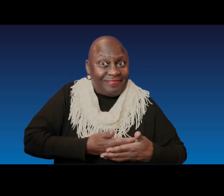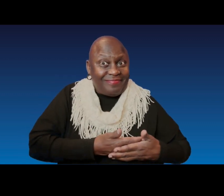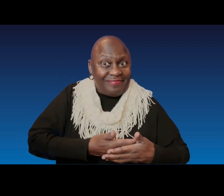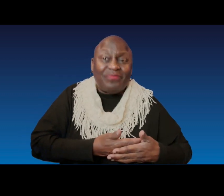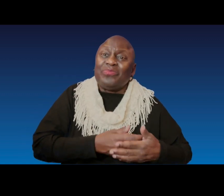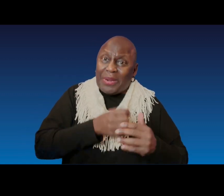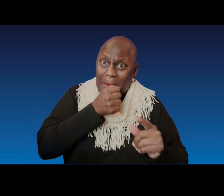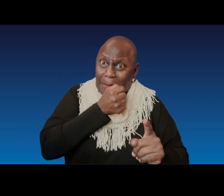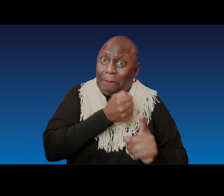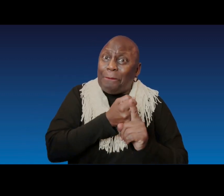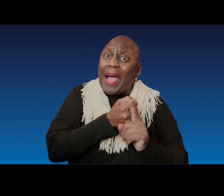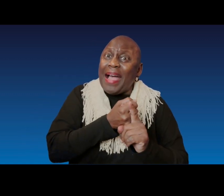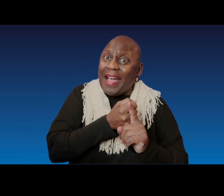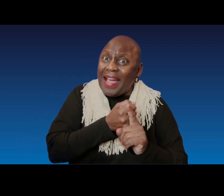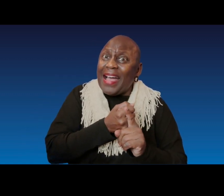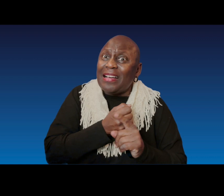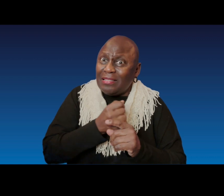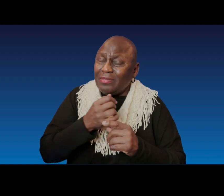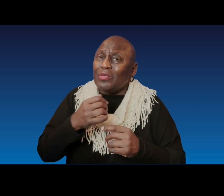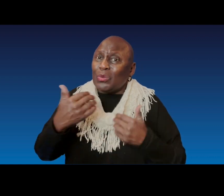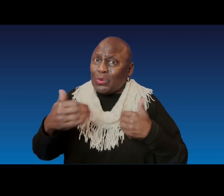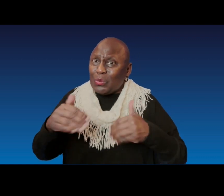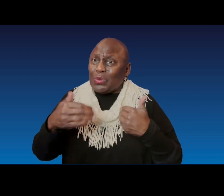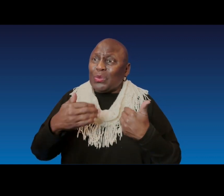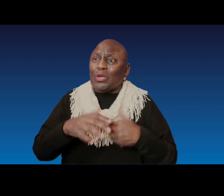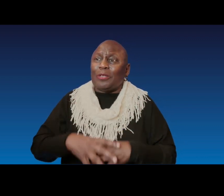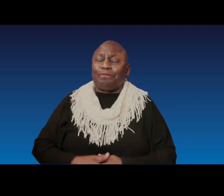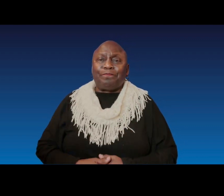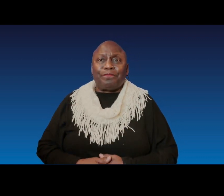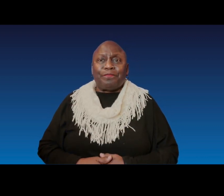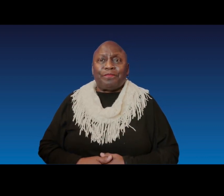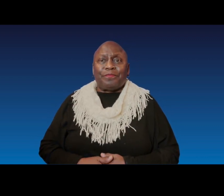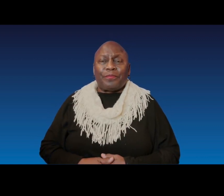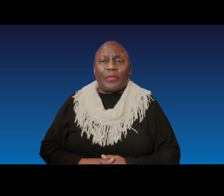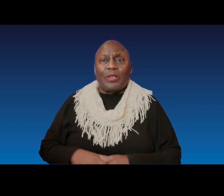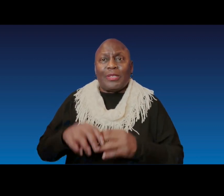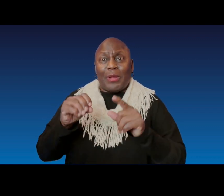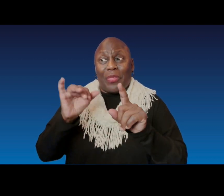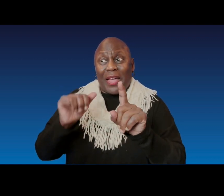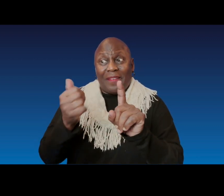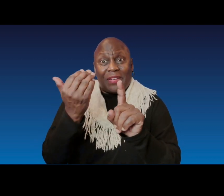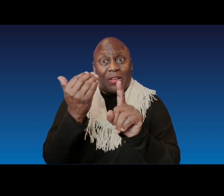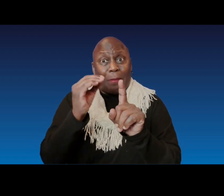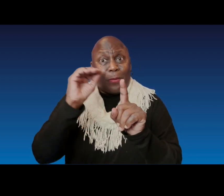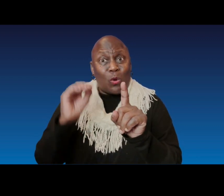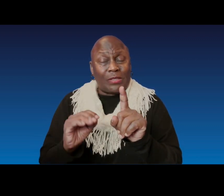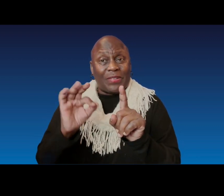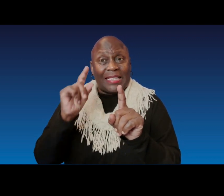We have to go all the way back to their infant days. That has a strong impact.